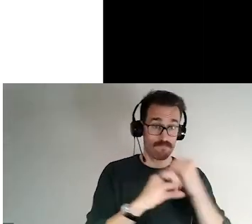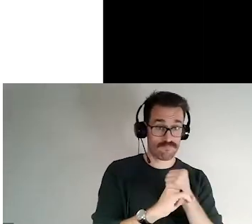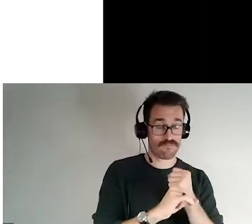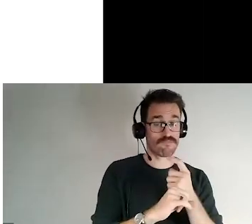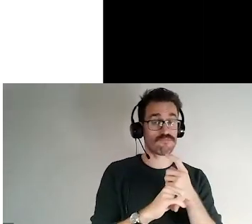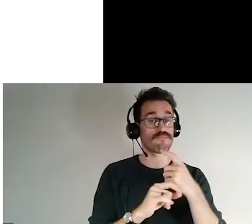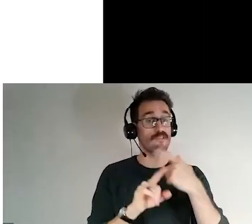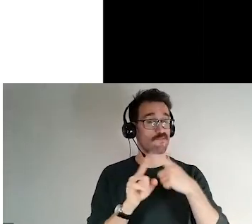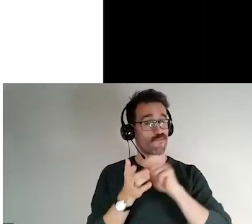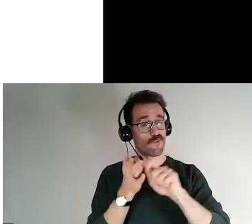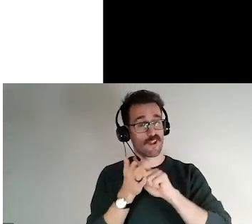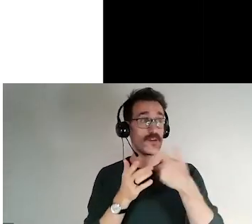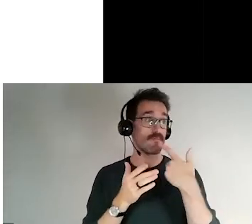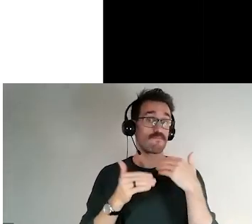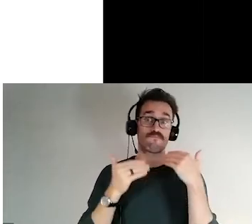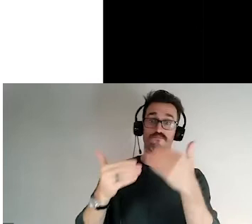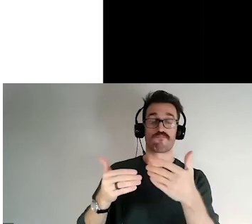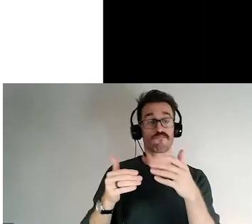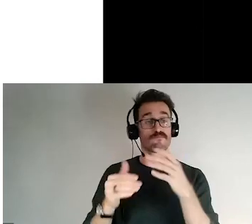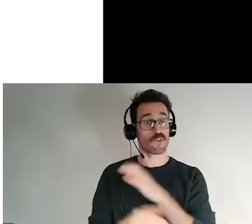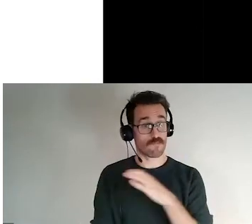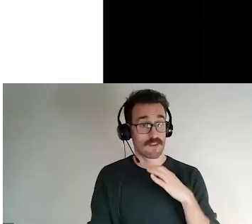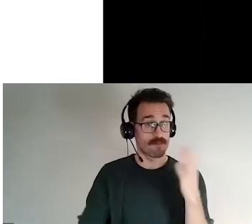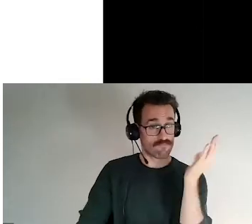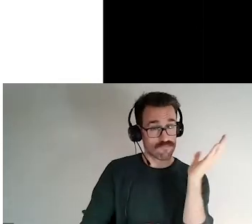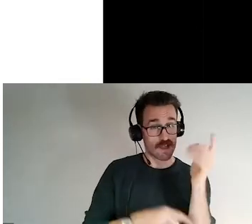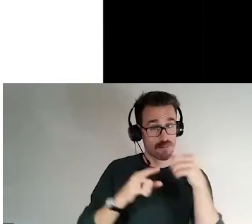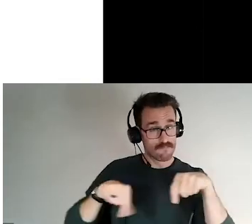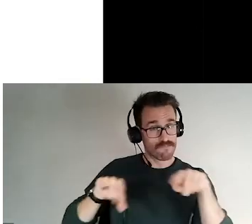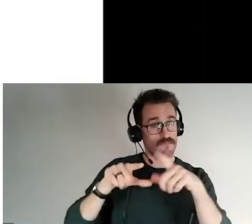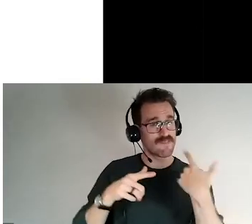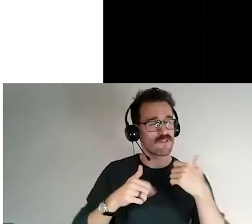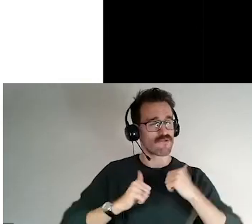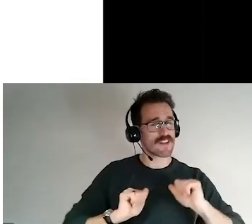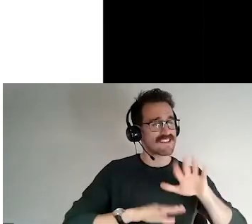committees. We're really working towards trying to create an awareness of episodic disability around